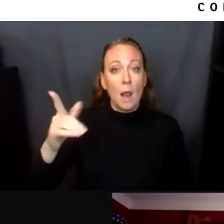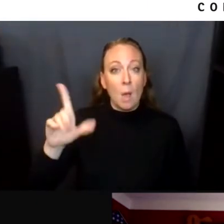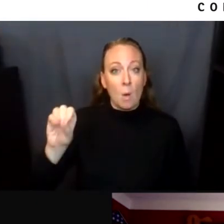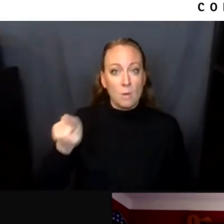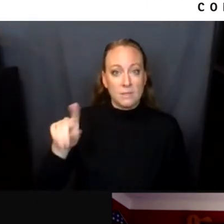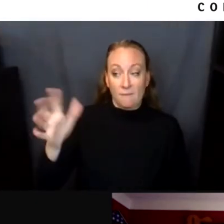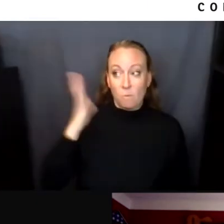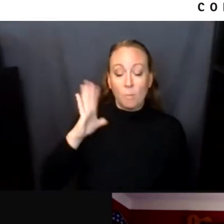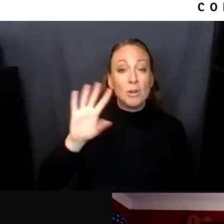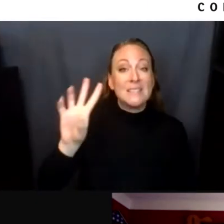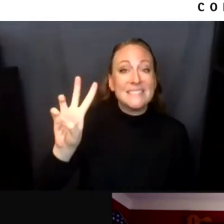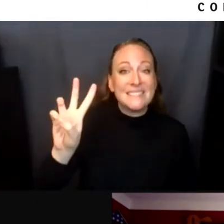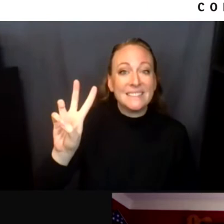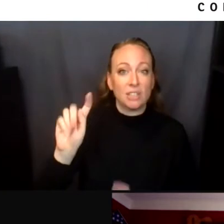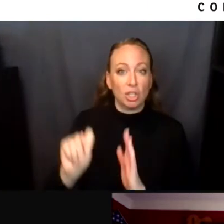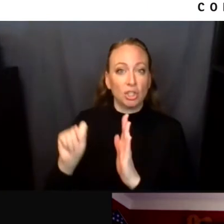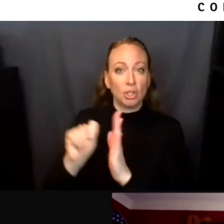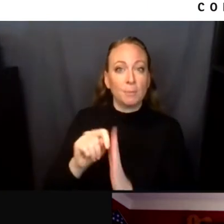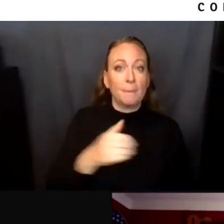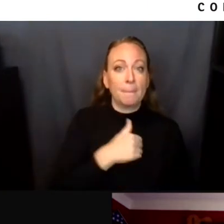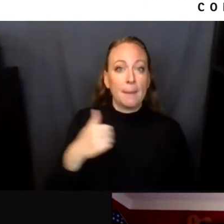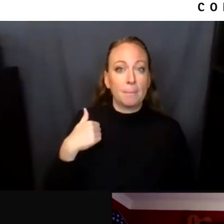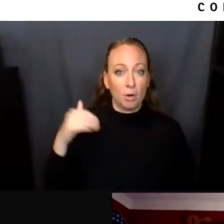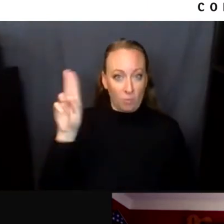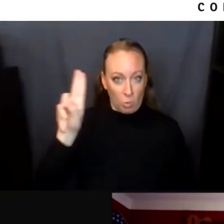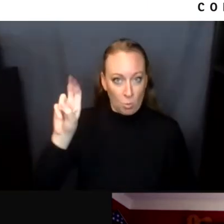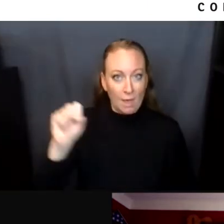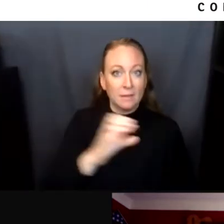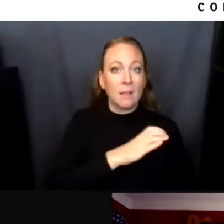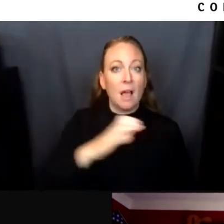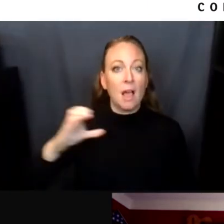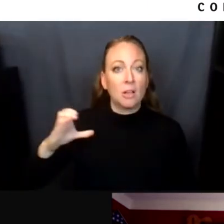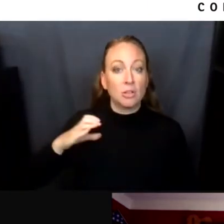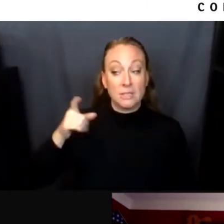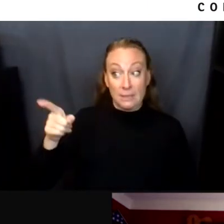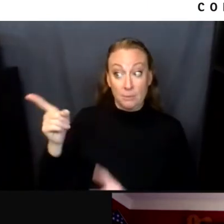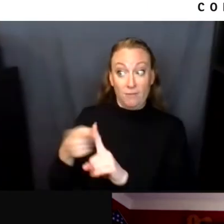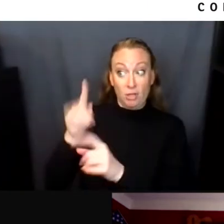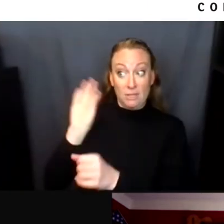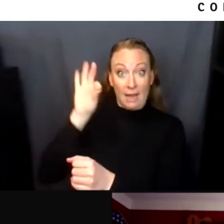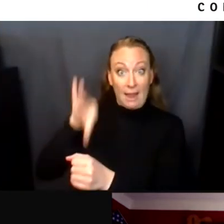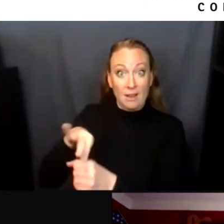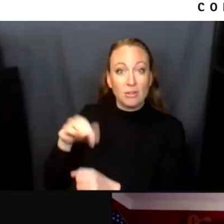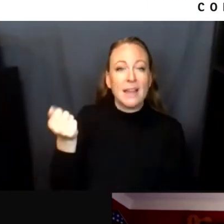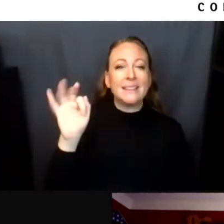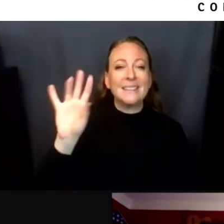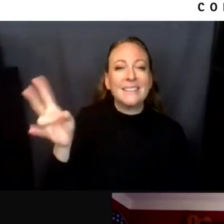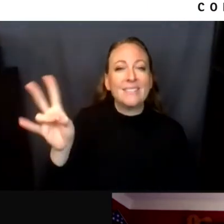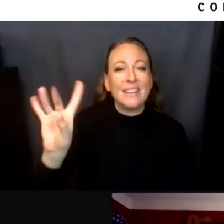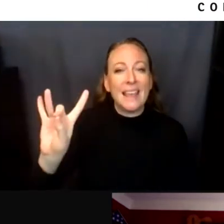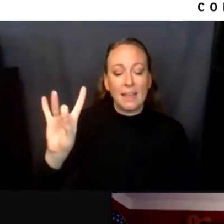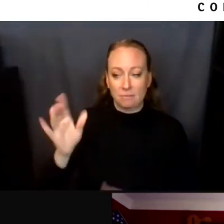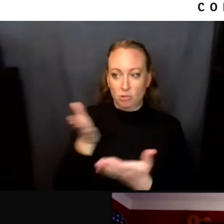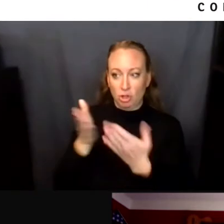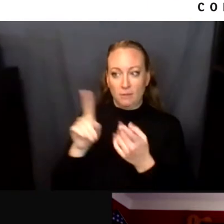of the United States Congress. First elected in 1978 and serving through 1989.